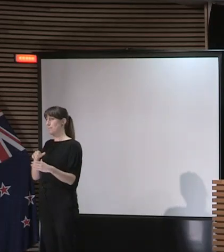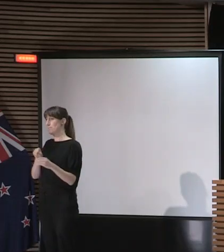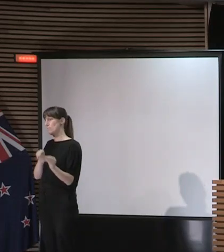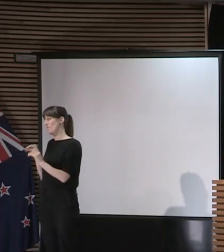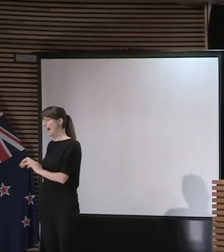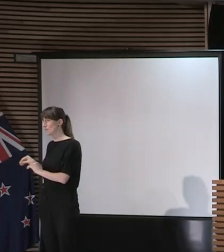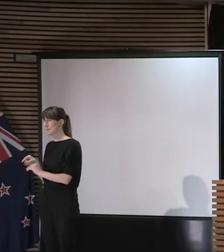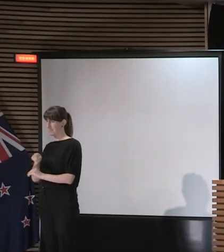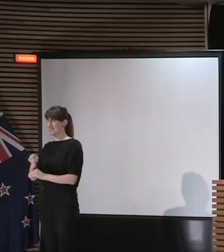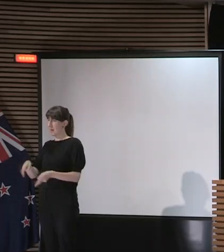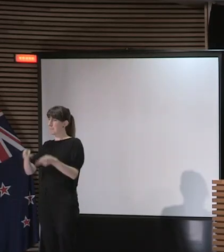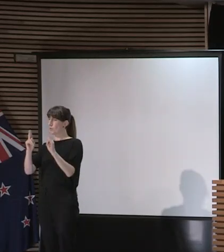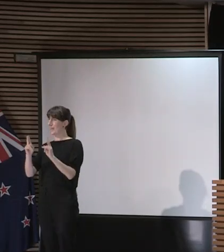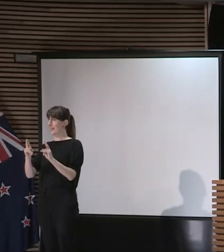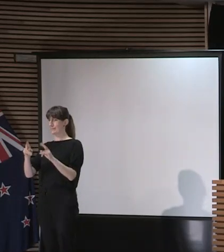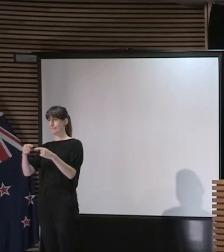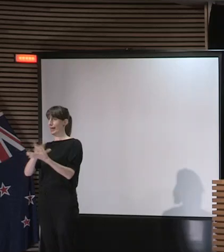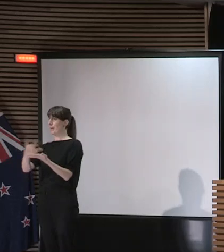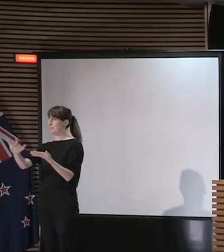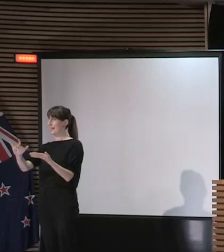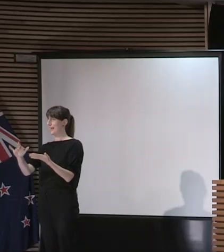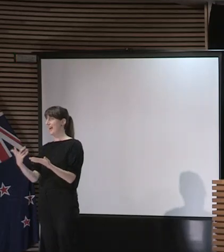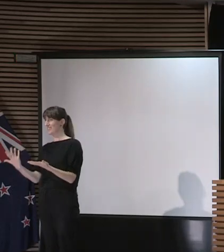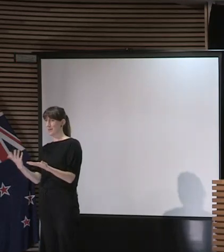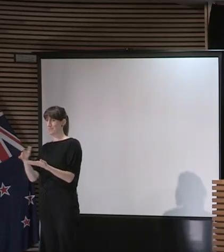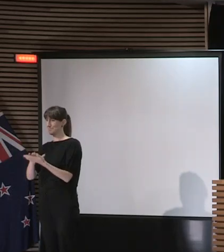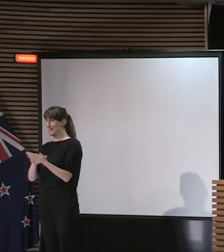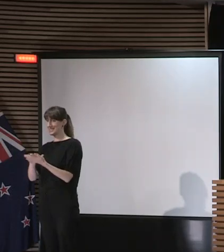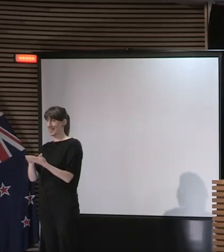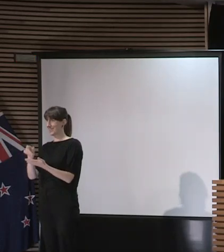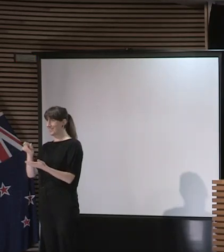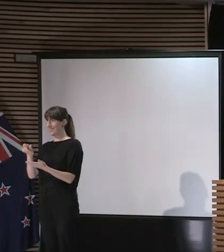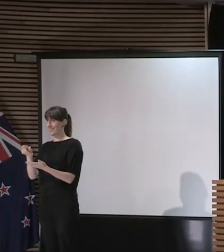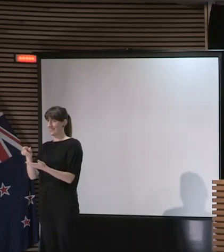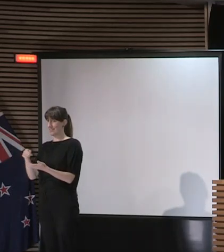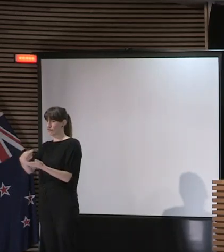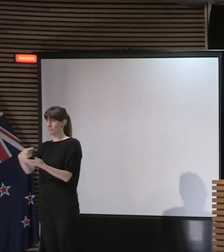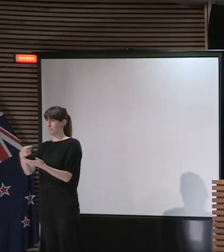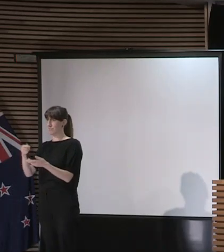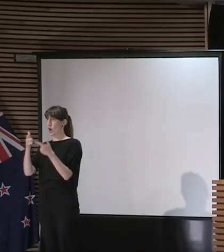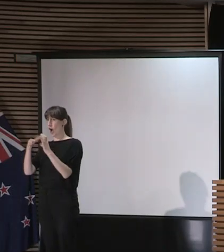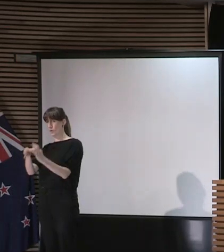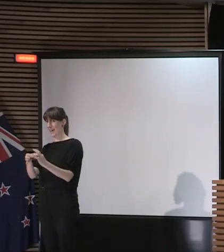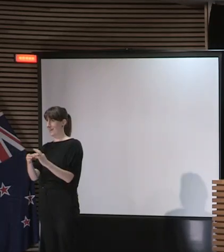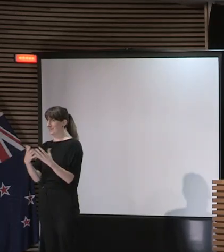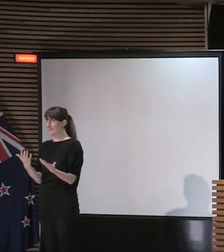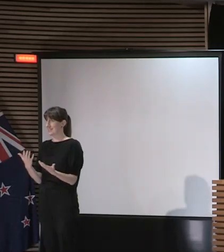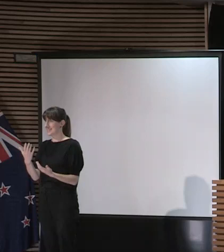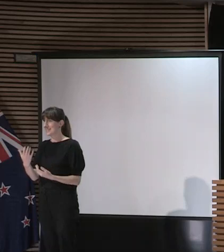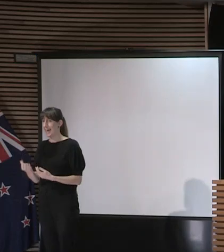difficult to lease. So here we just are encouraging that dialogue. But that message is not